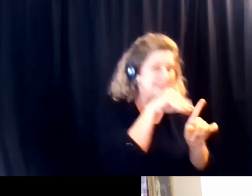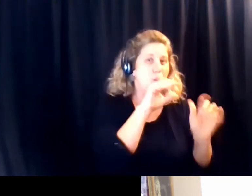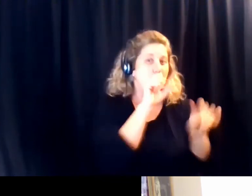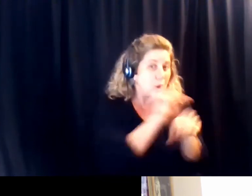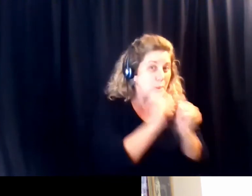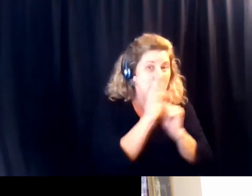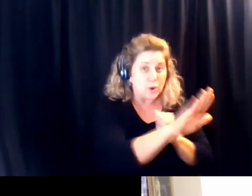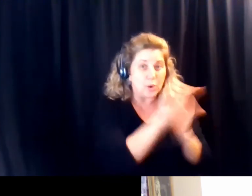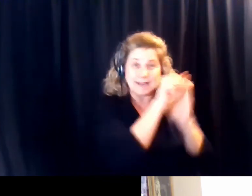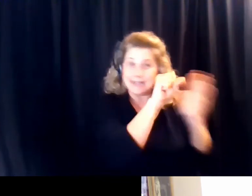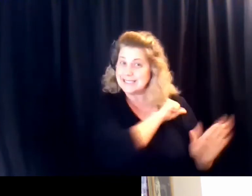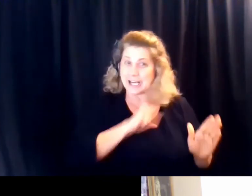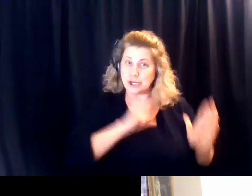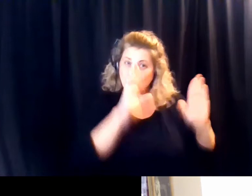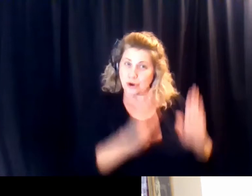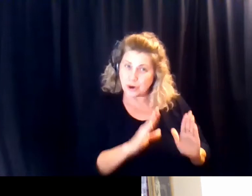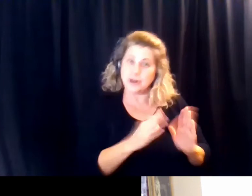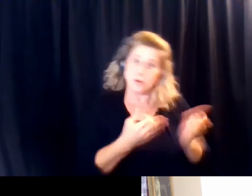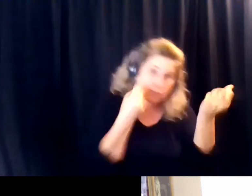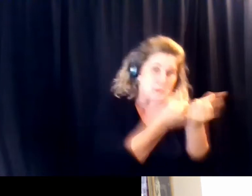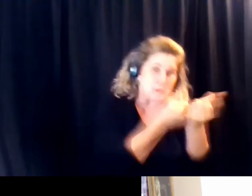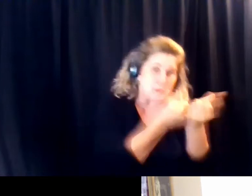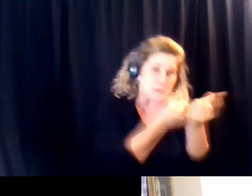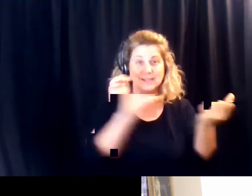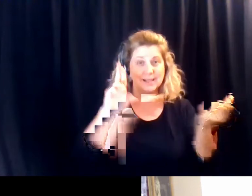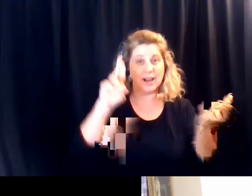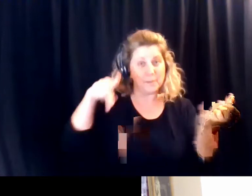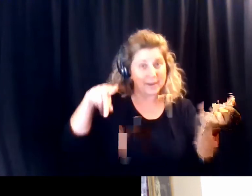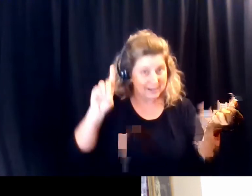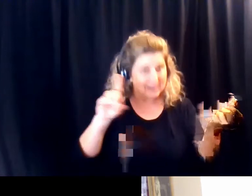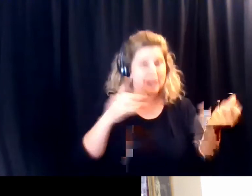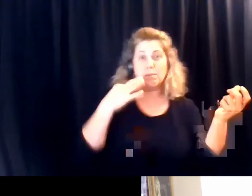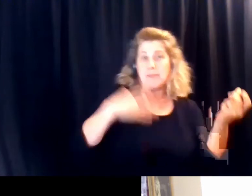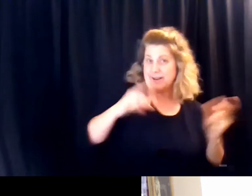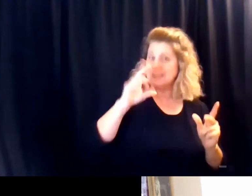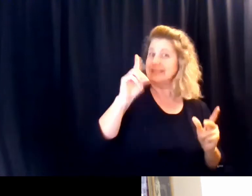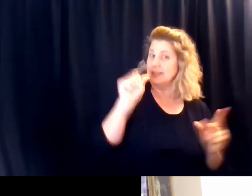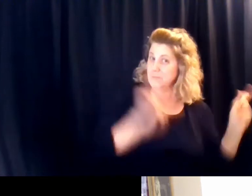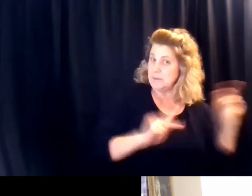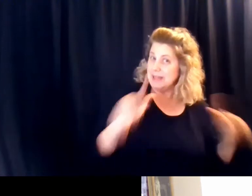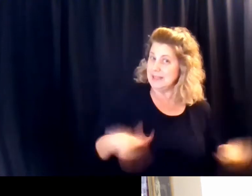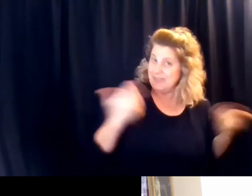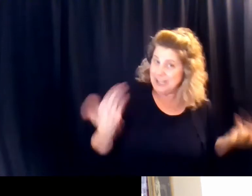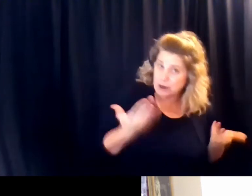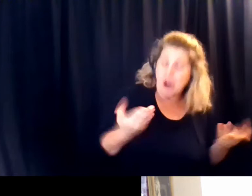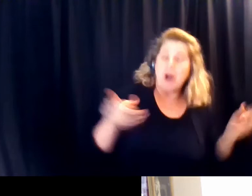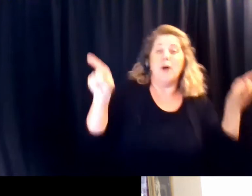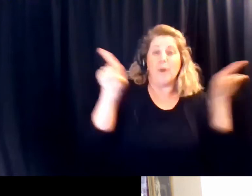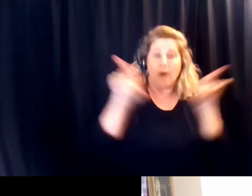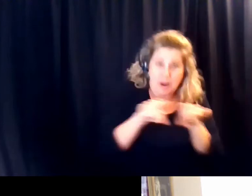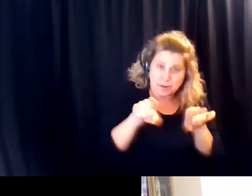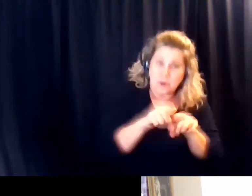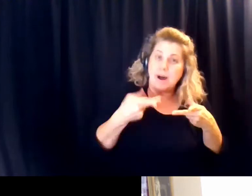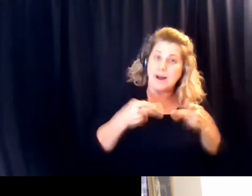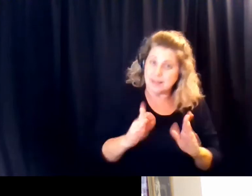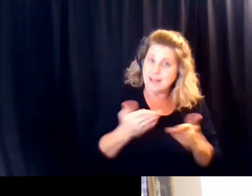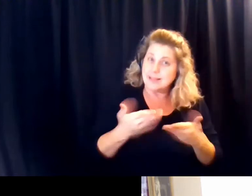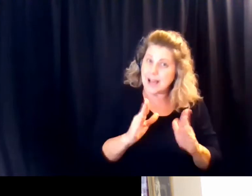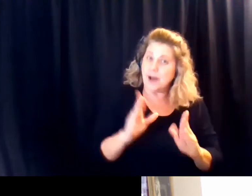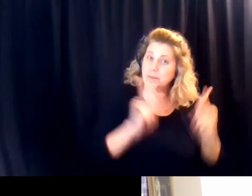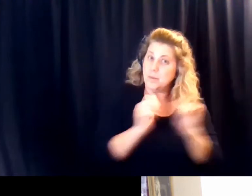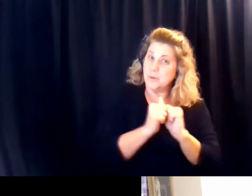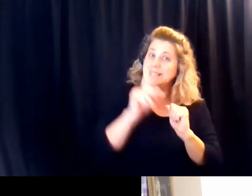Judith Heumann: We needed to see our PV we needed to ratify it so that our citizens would be able to benefit overseas and that also